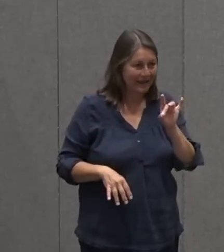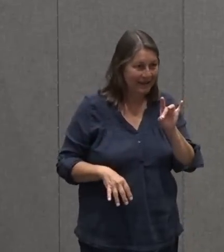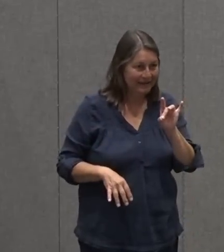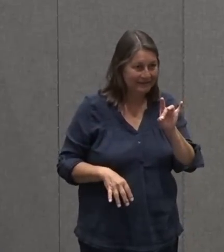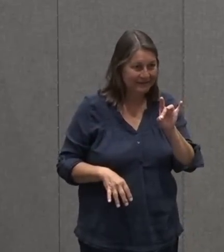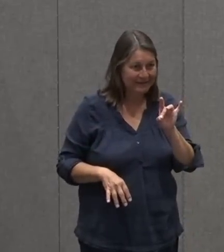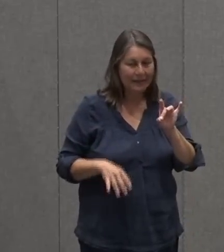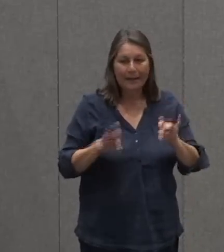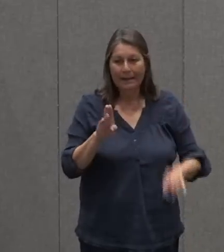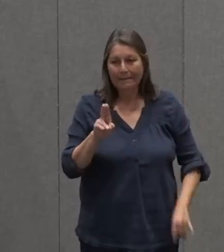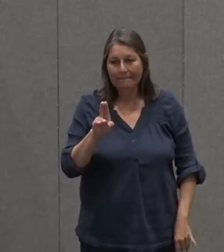Buzz.